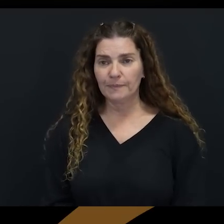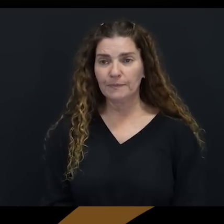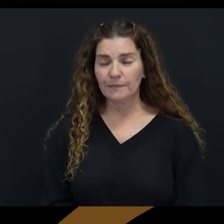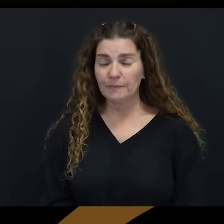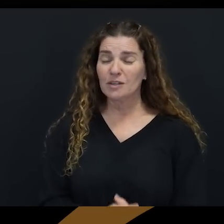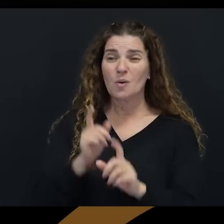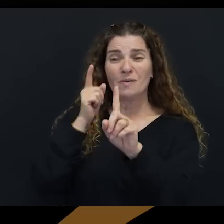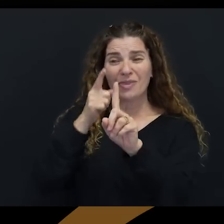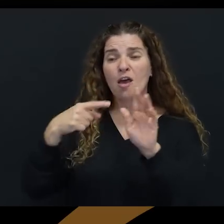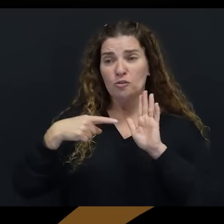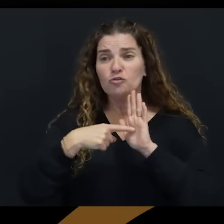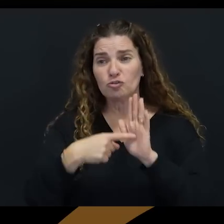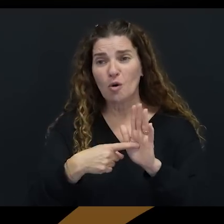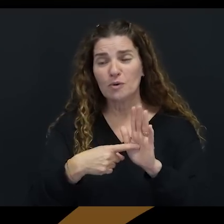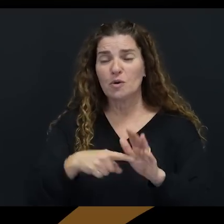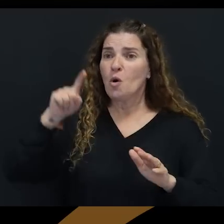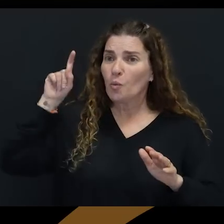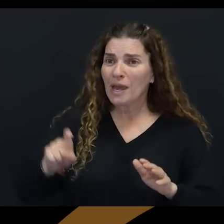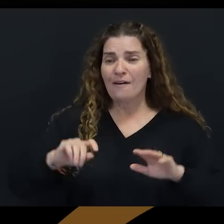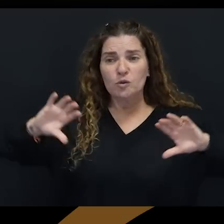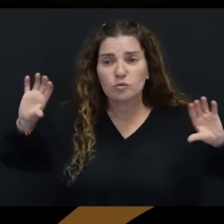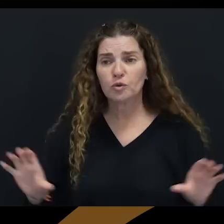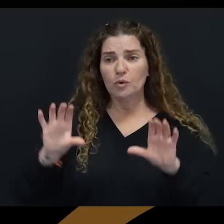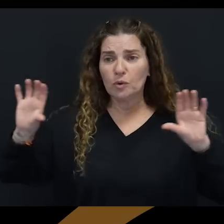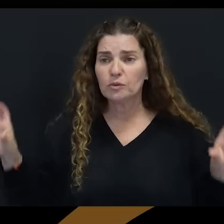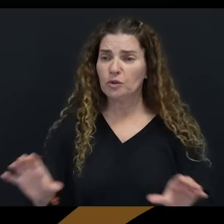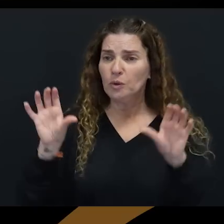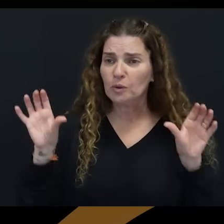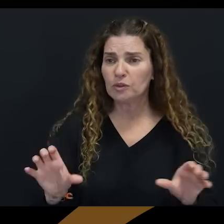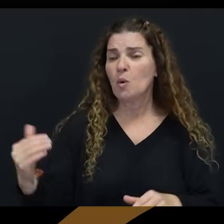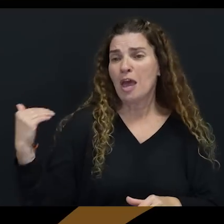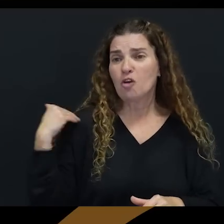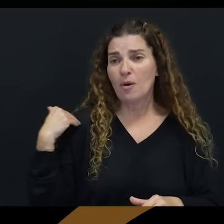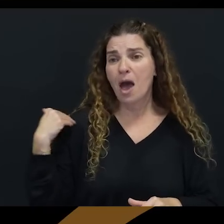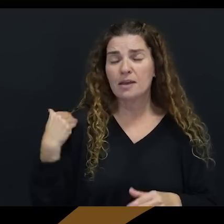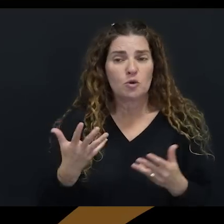This reality serves as a powerful call to action. It reminds us that accessibility isn't